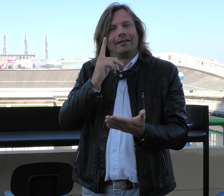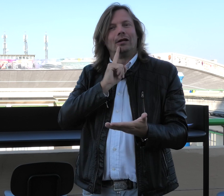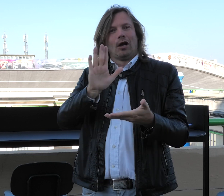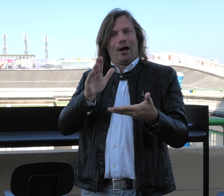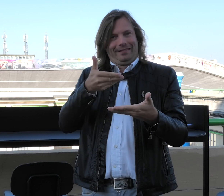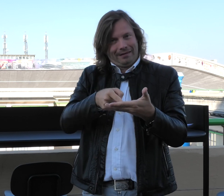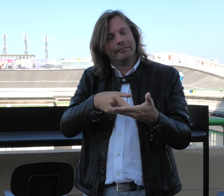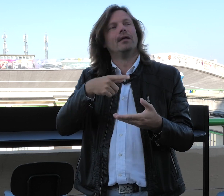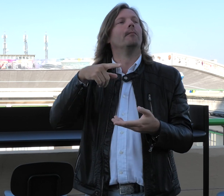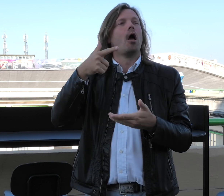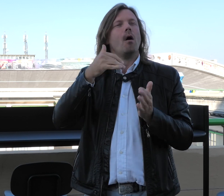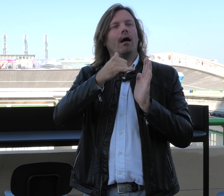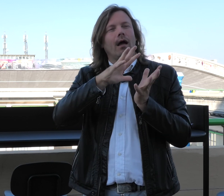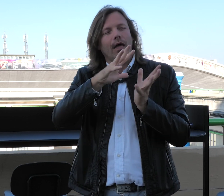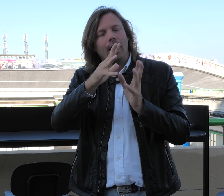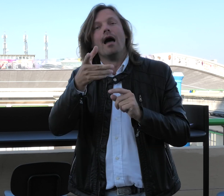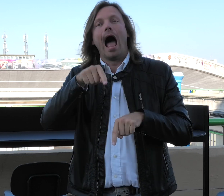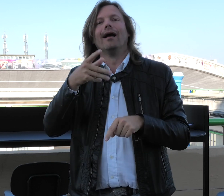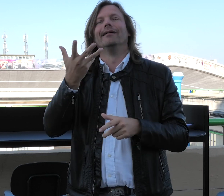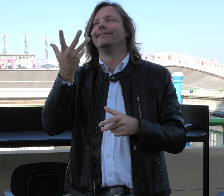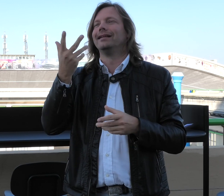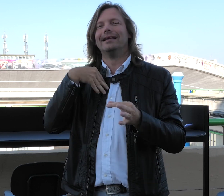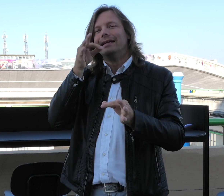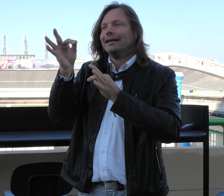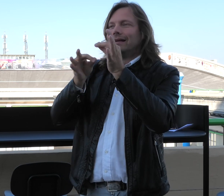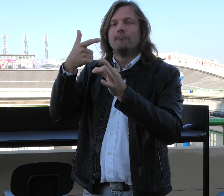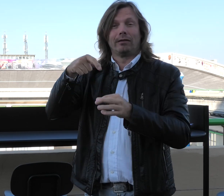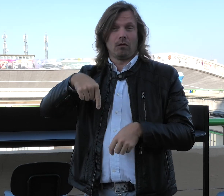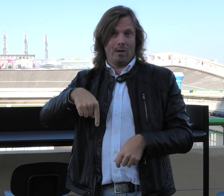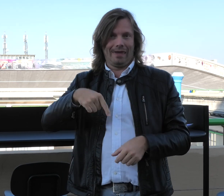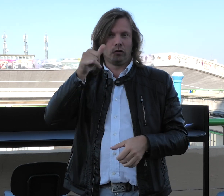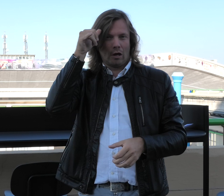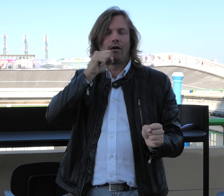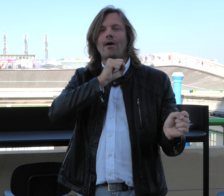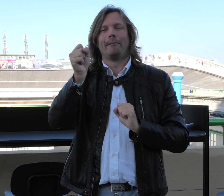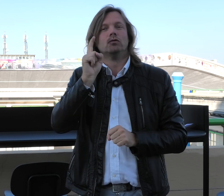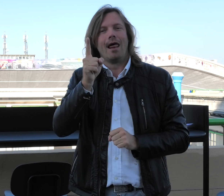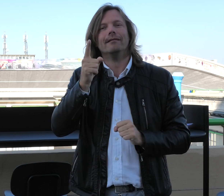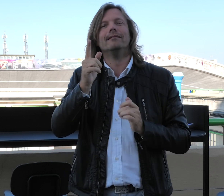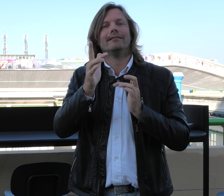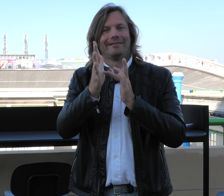then you would add explanations, for example in Turin it is famous The Holy Shroud where there is a linen sheet of Jesus